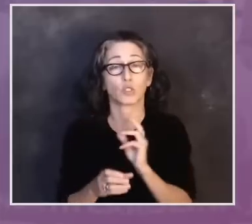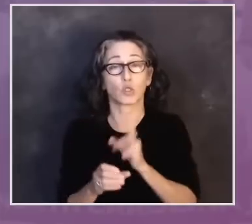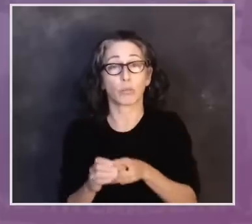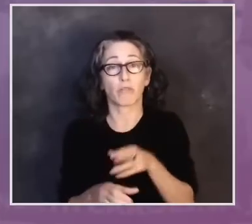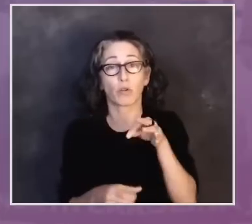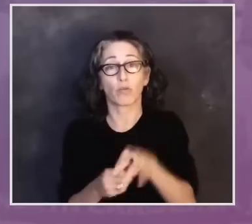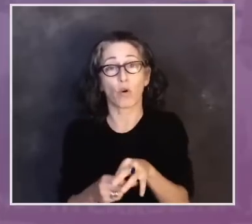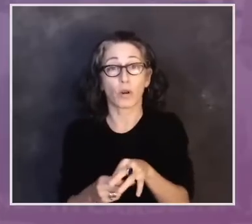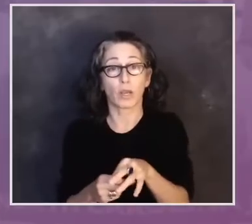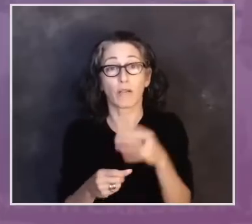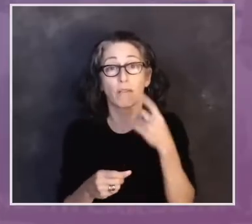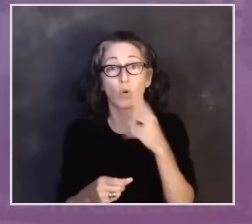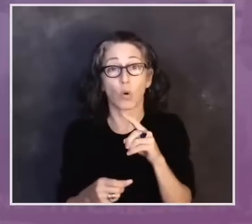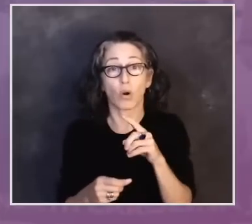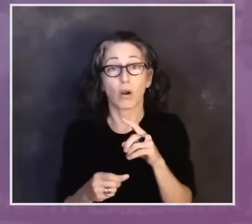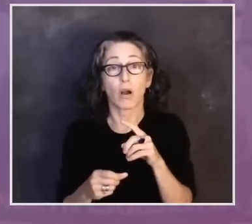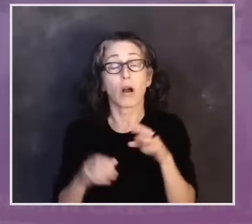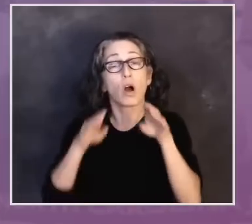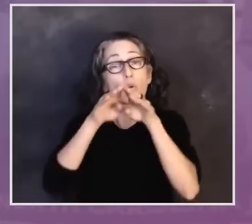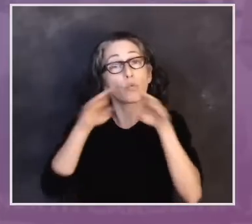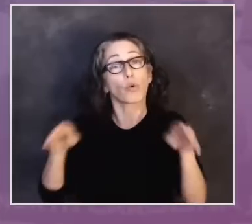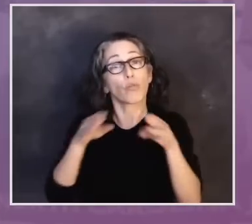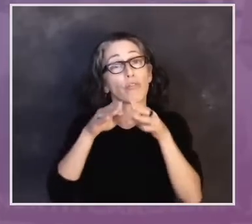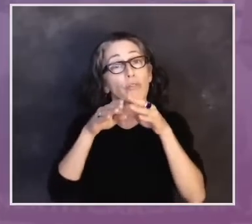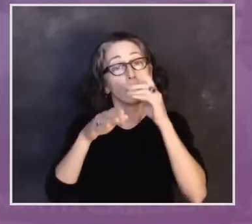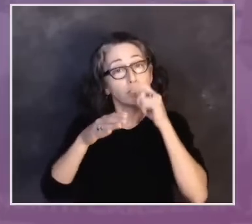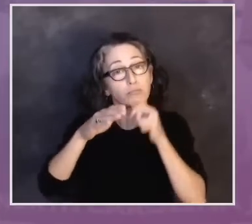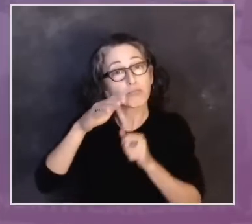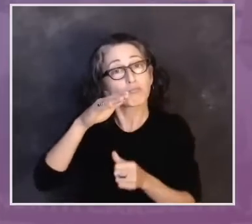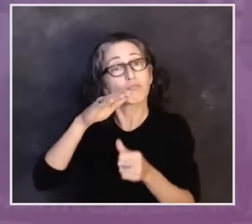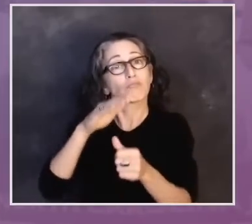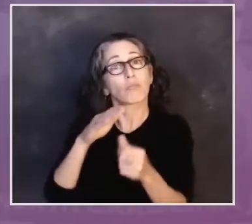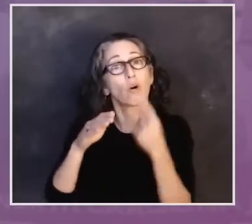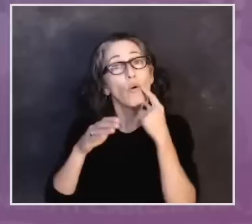CLIMATE.